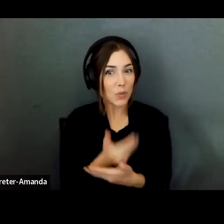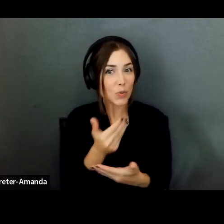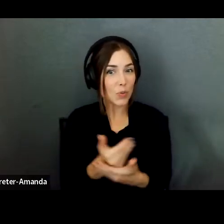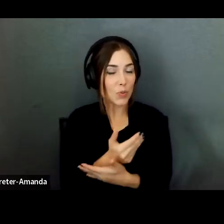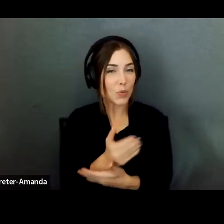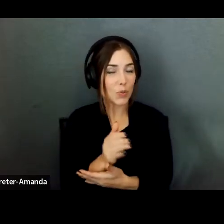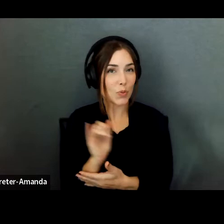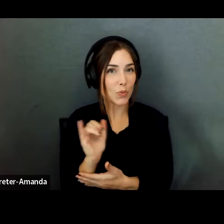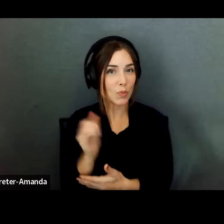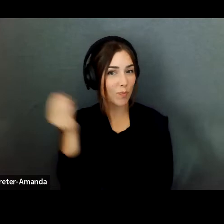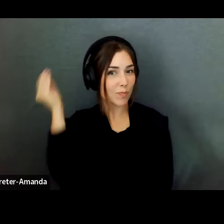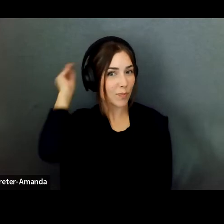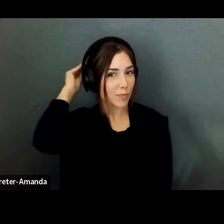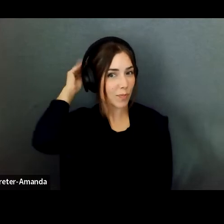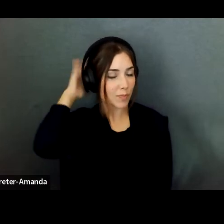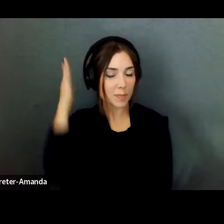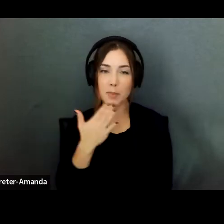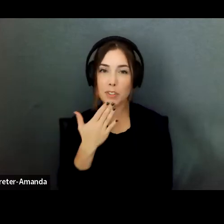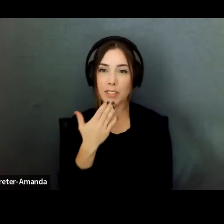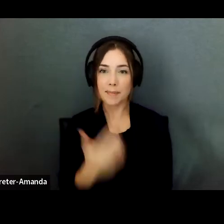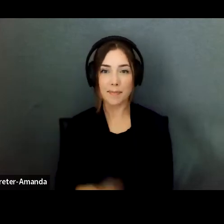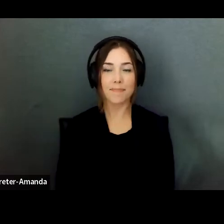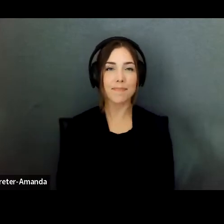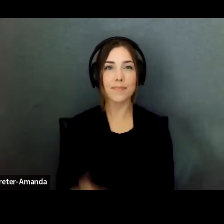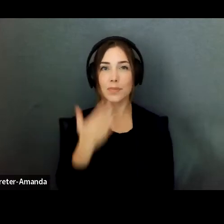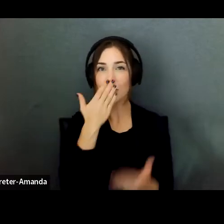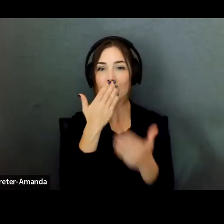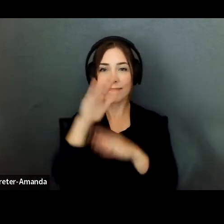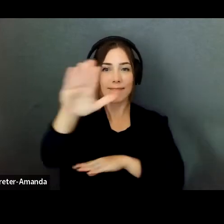I appreciate that. So good afternoon everybody my name Amber OHaver.